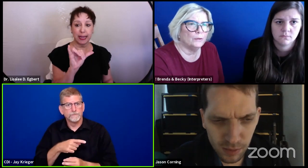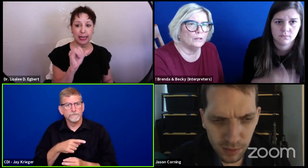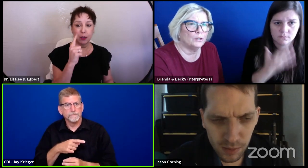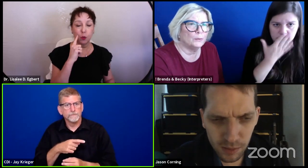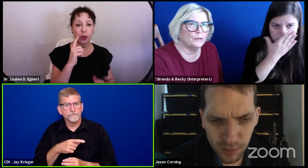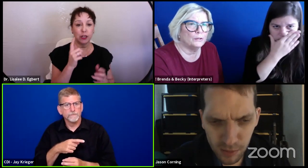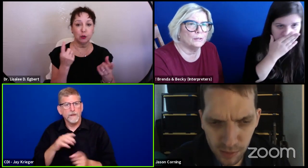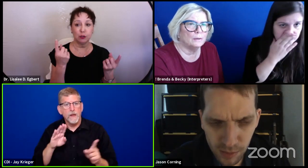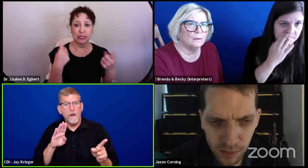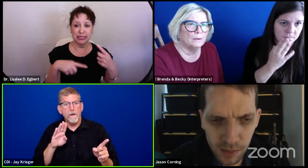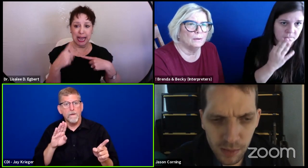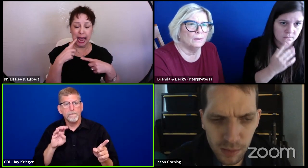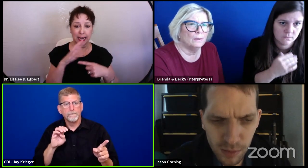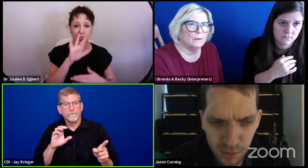the interpreters.